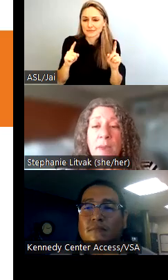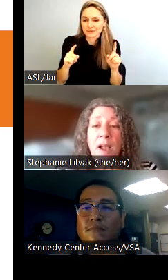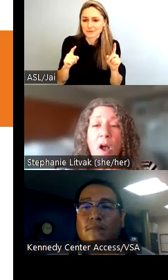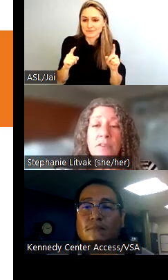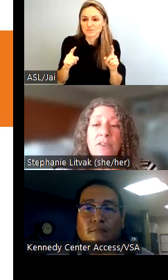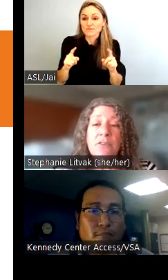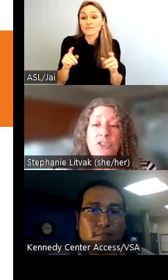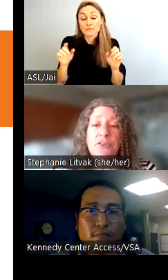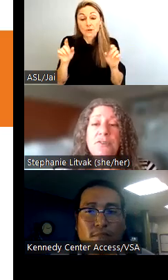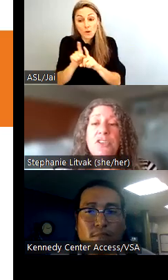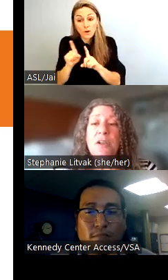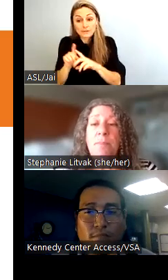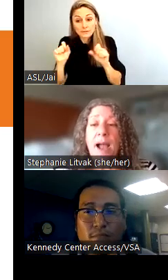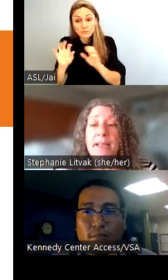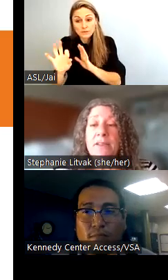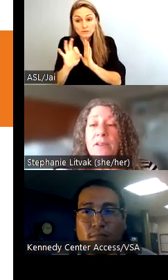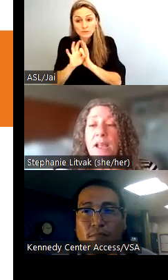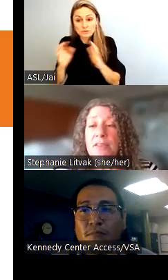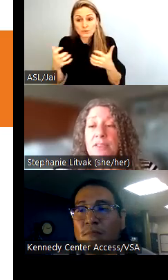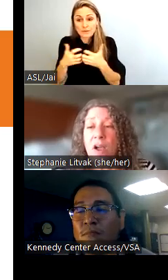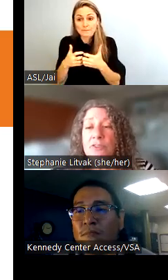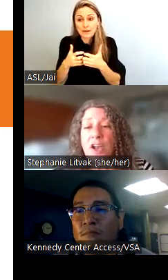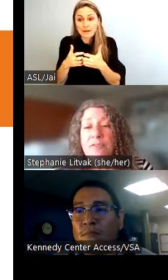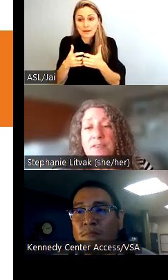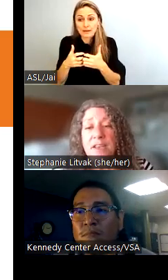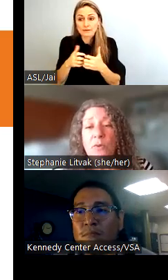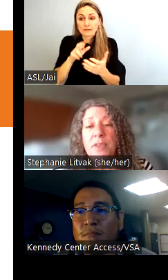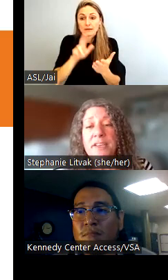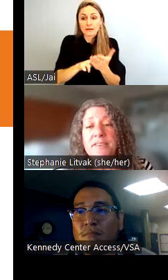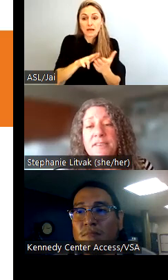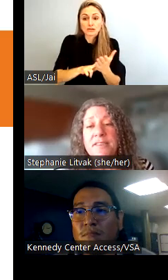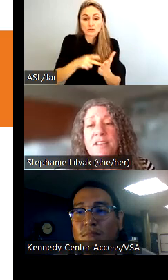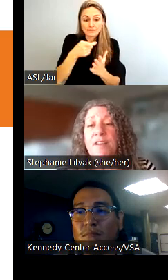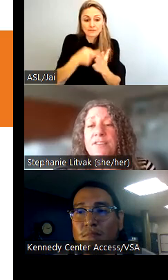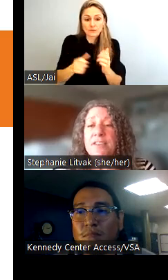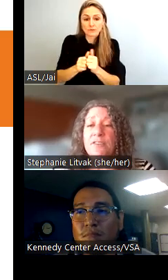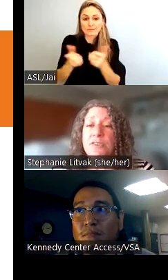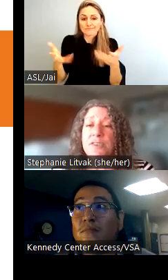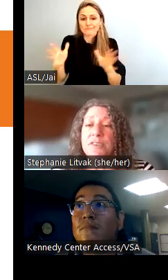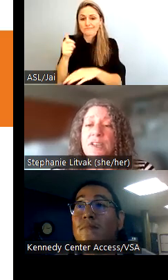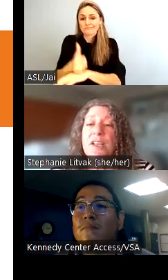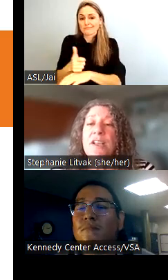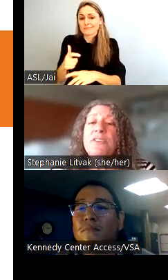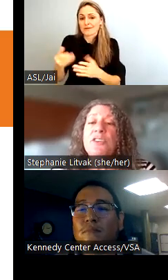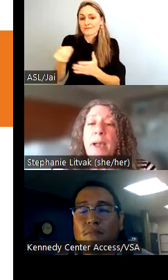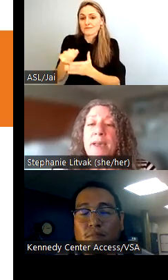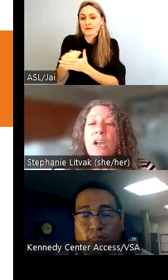You may also choose to combine the contract fee with existing funding sources to better